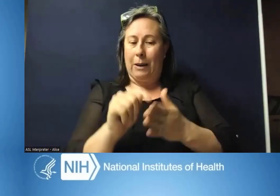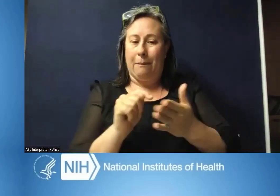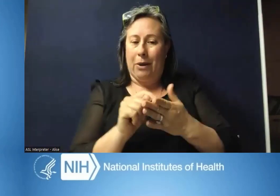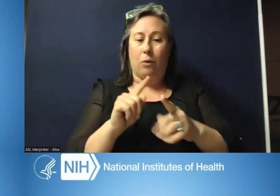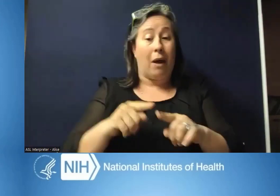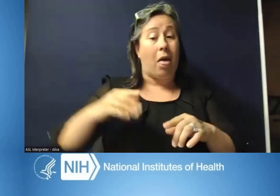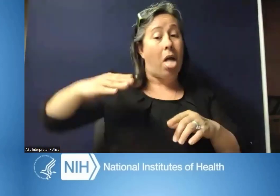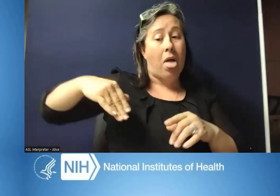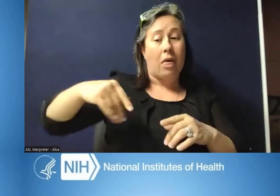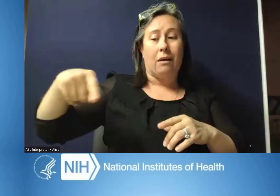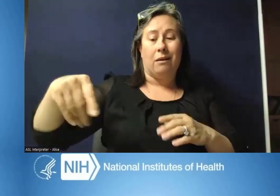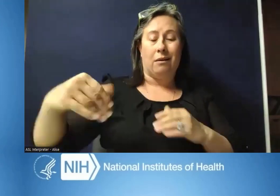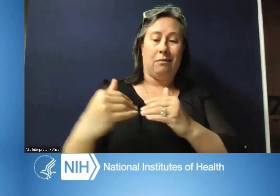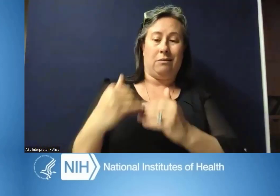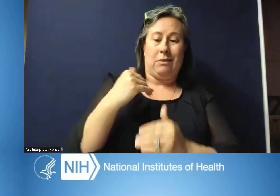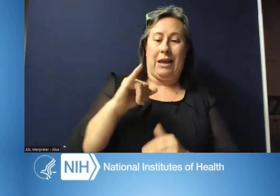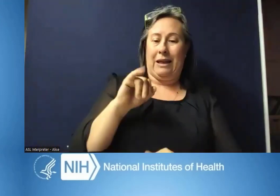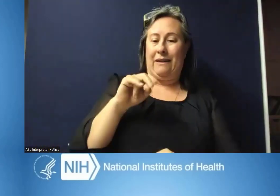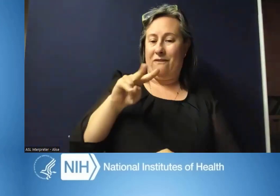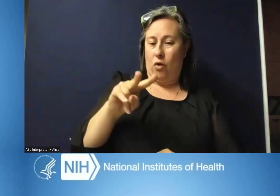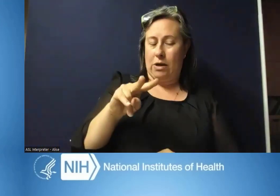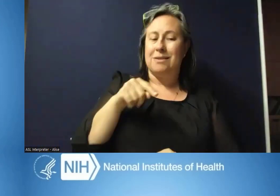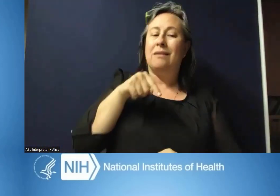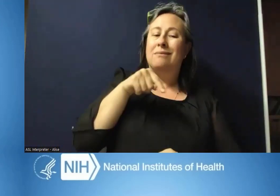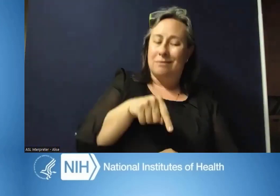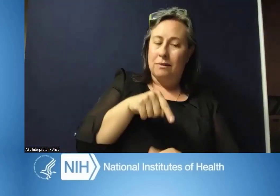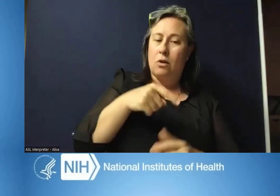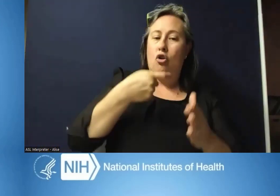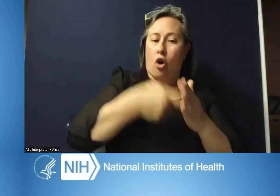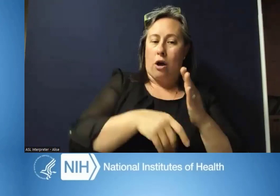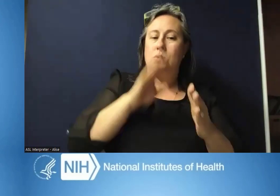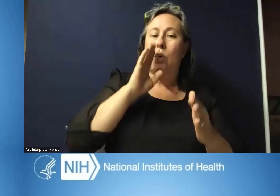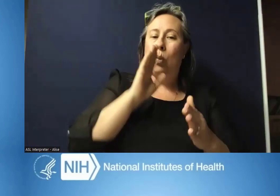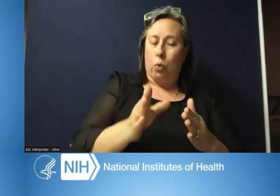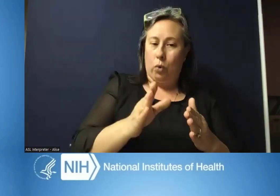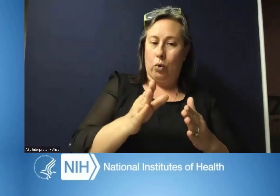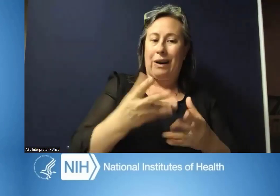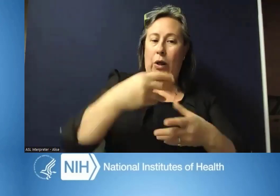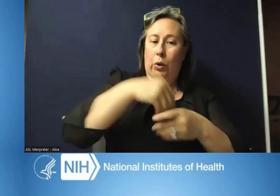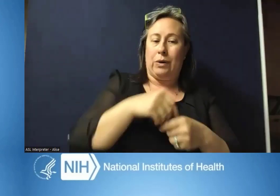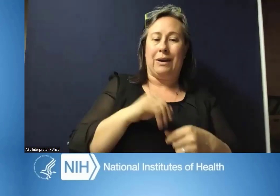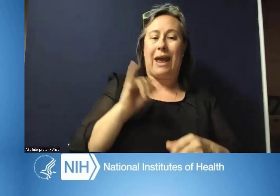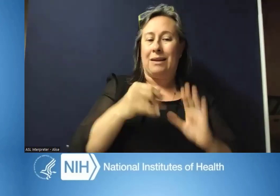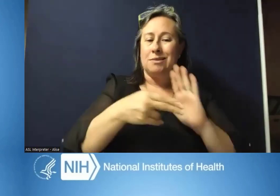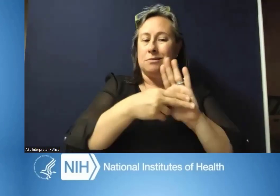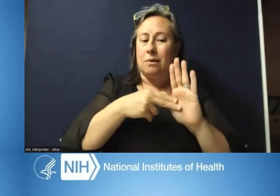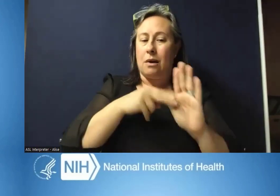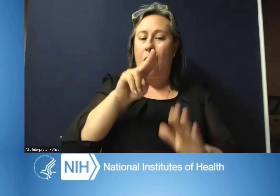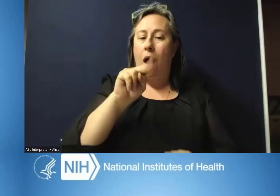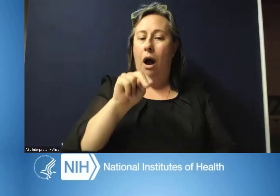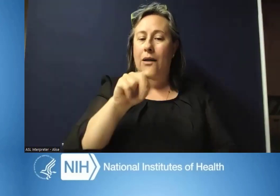those costs would be included as unliquidated obligations. Right? Because you have incurred them